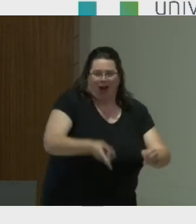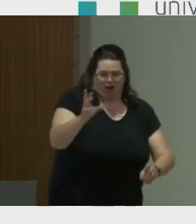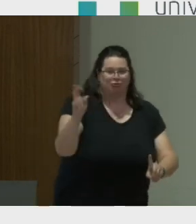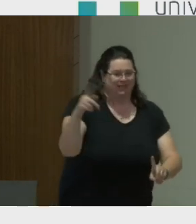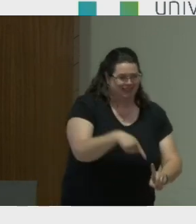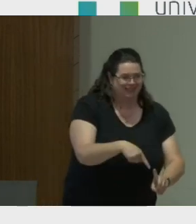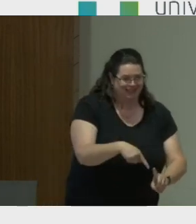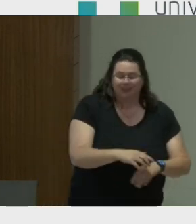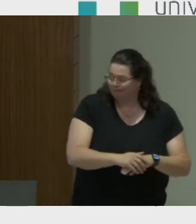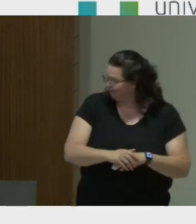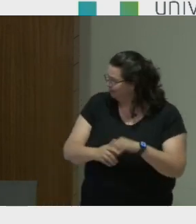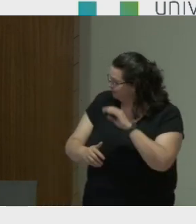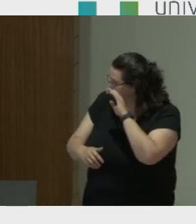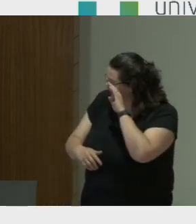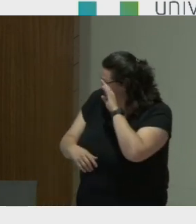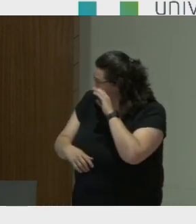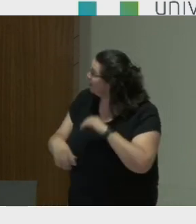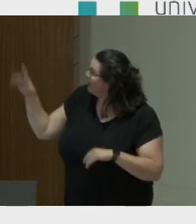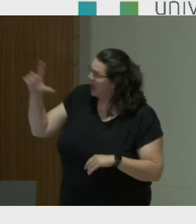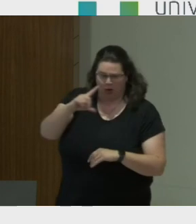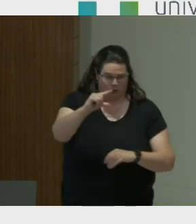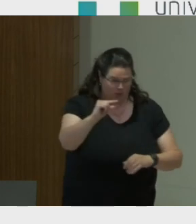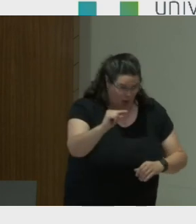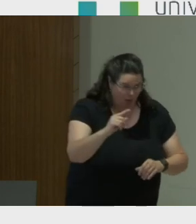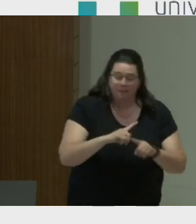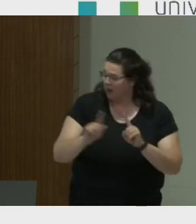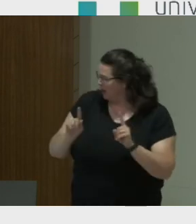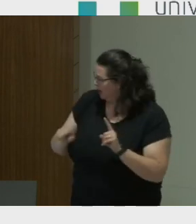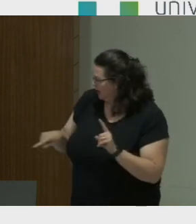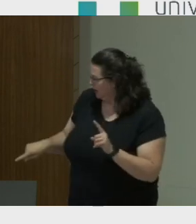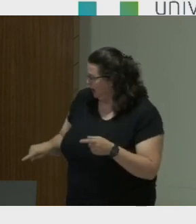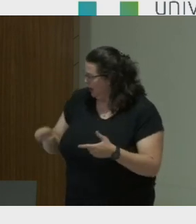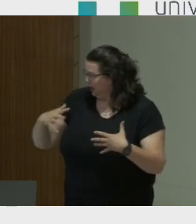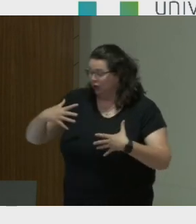And just to show you how in science we try to get an overview in many studies, 184 00:15:20,80 --> 00:15:20,400 we call